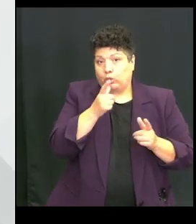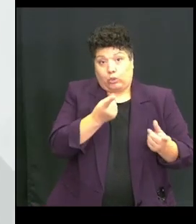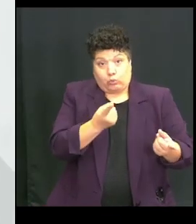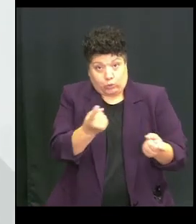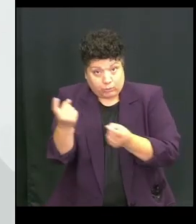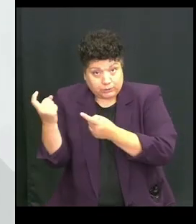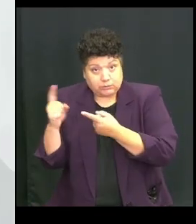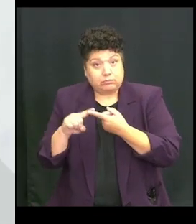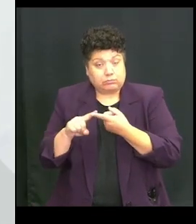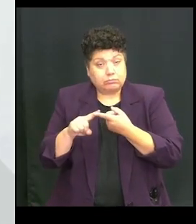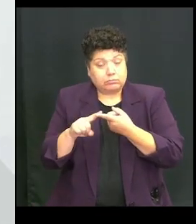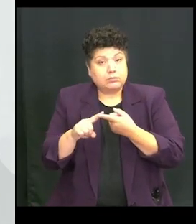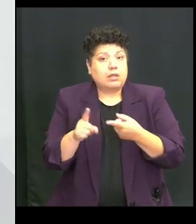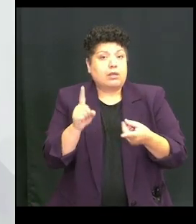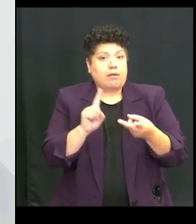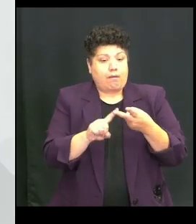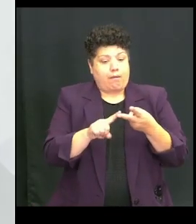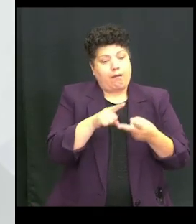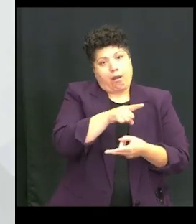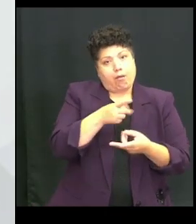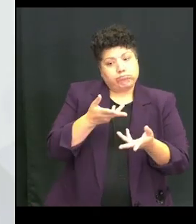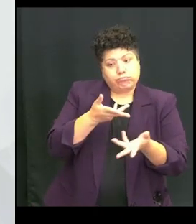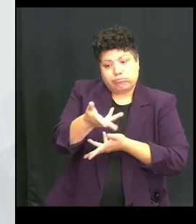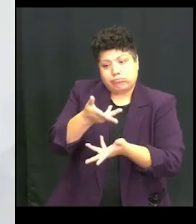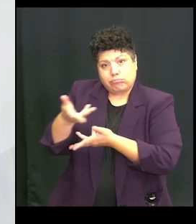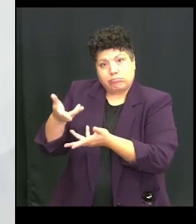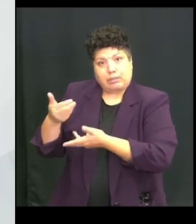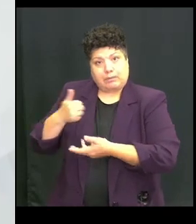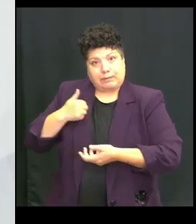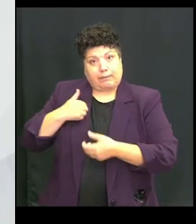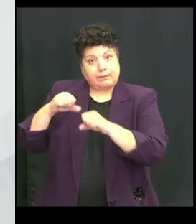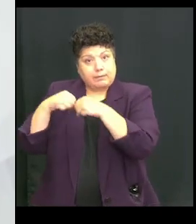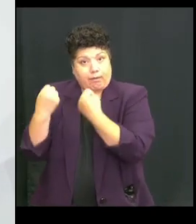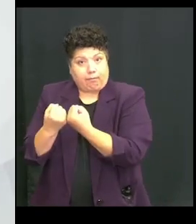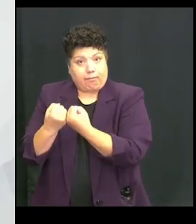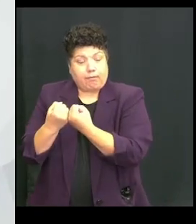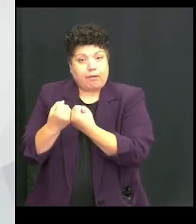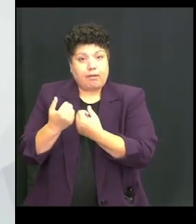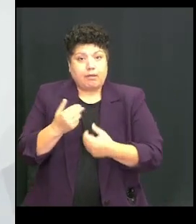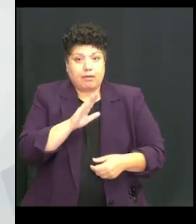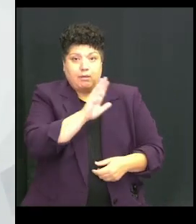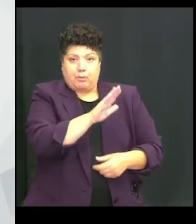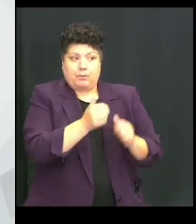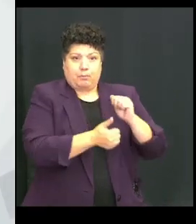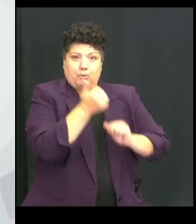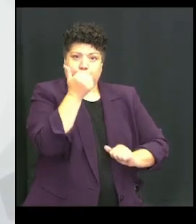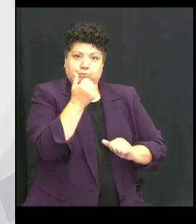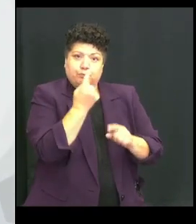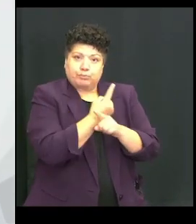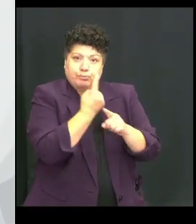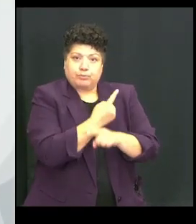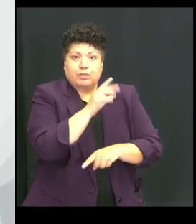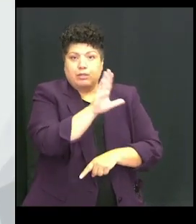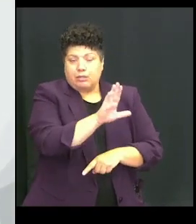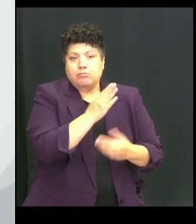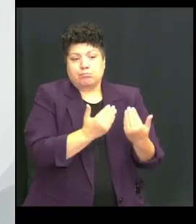and through the way it interacts with Canadian society then I think it's probably doing most of its job as far as polarization is concerned.